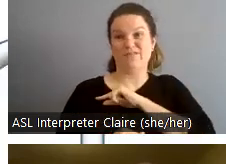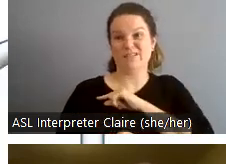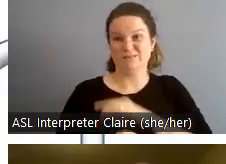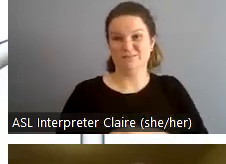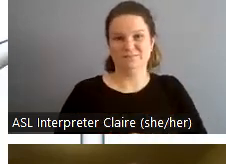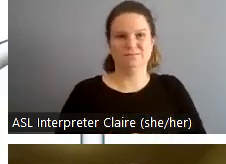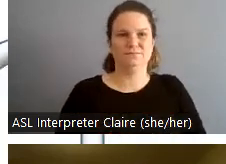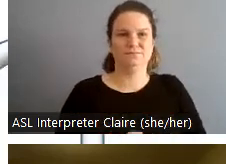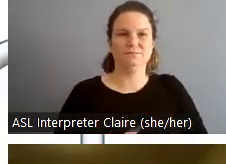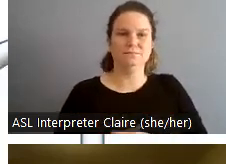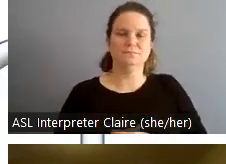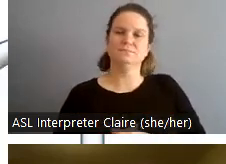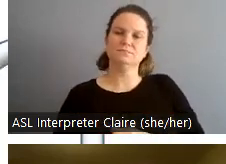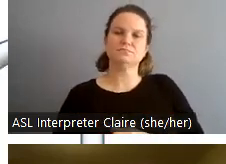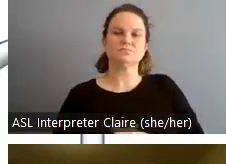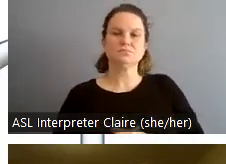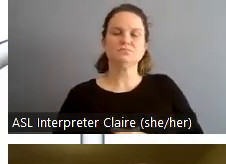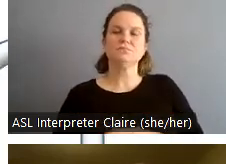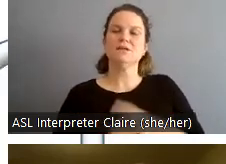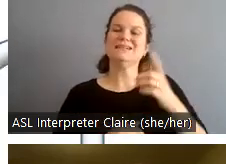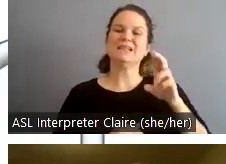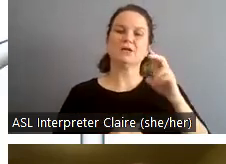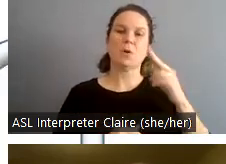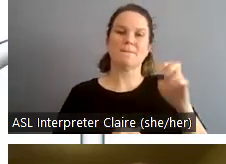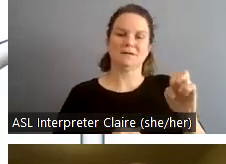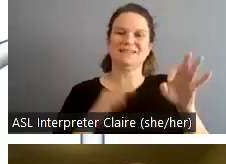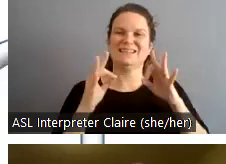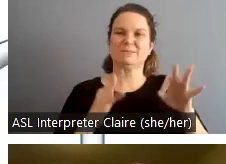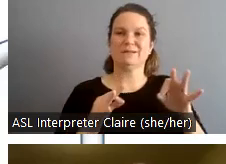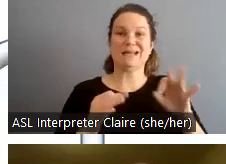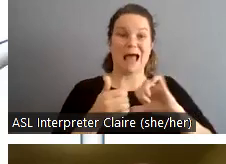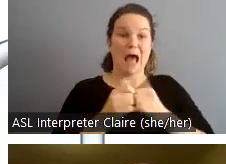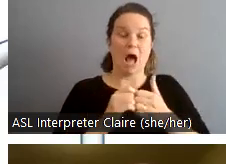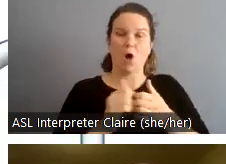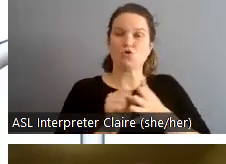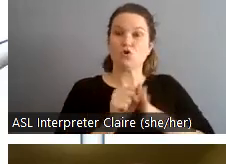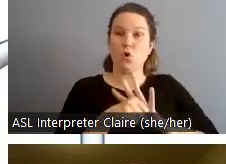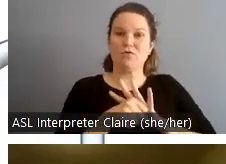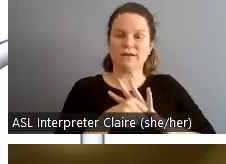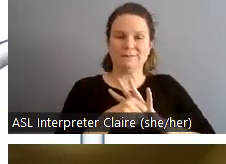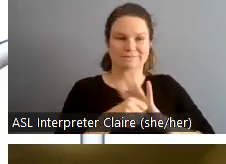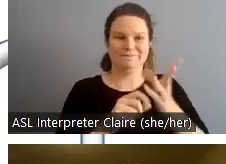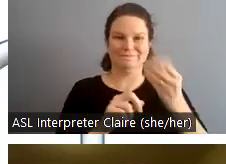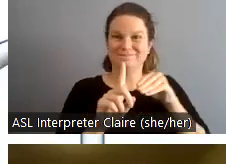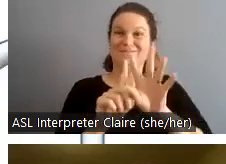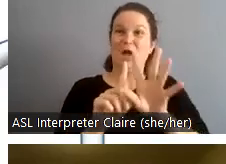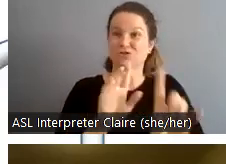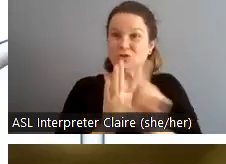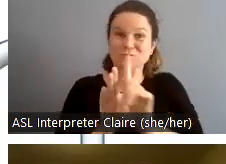condition. But as Dr. Hope was kind of unpacking for us, there's lots of different presentations of Long COVID,